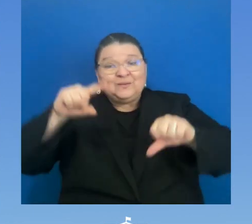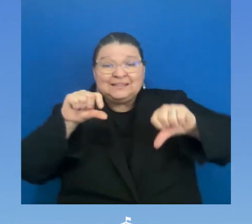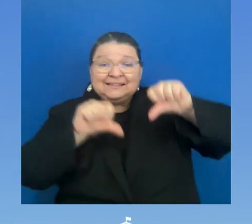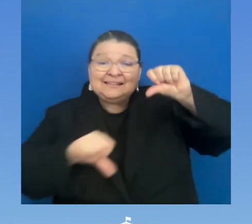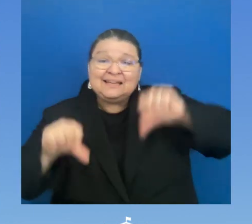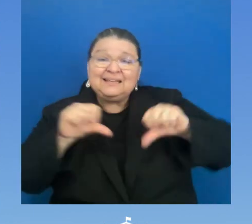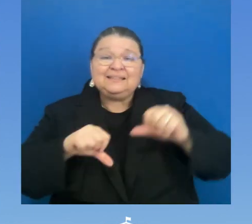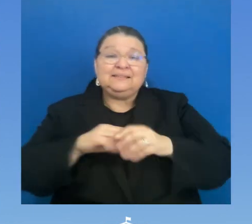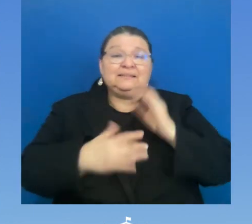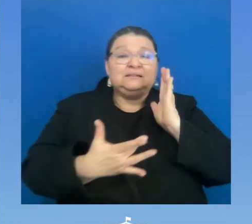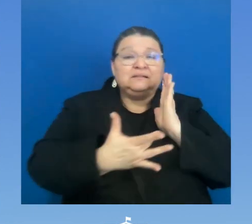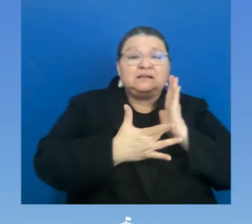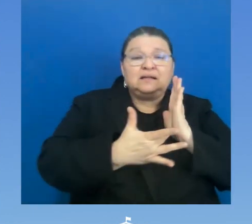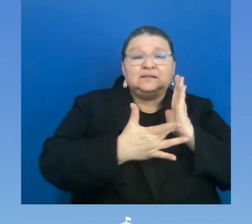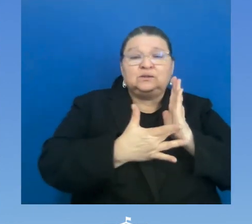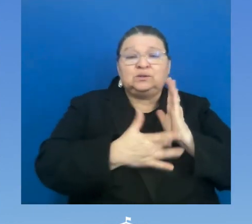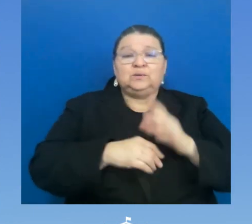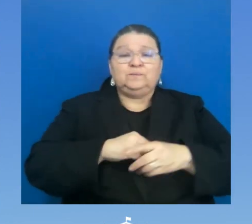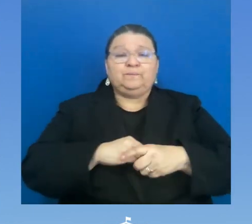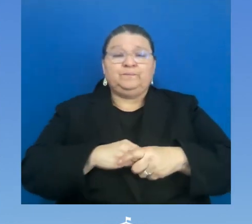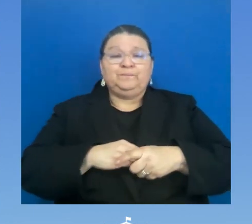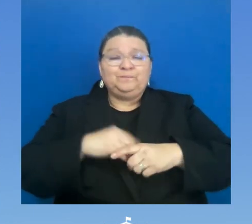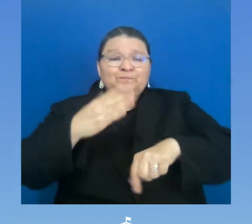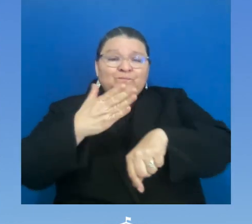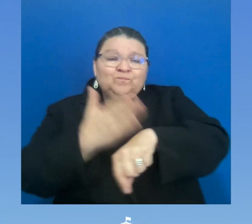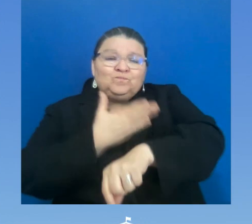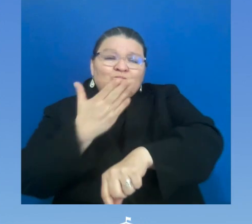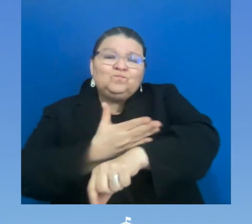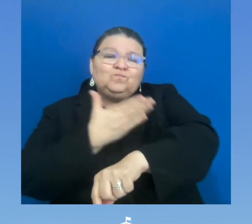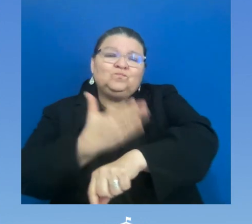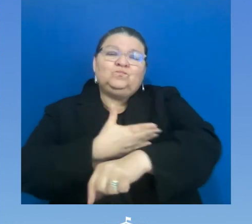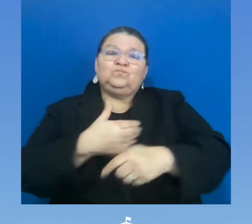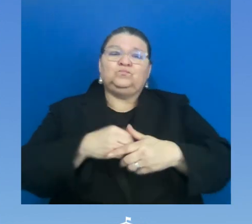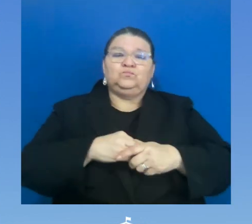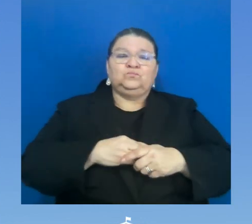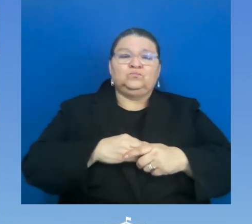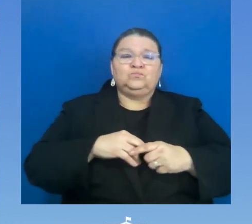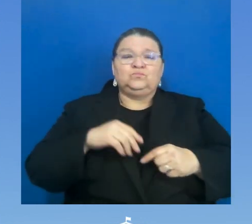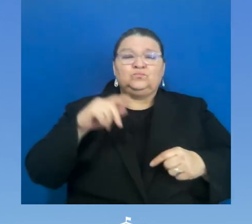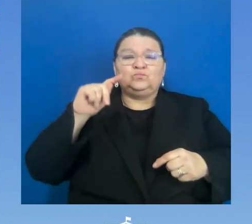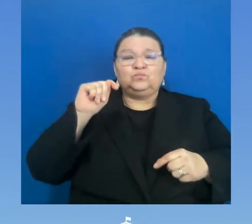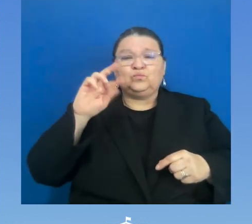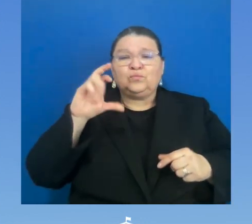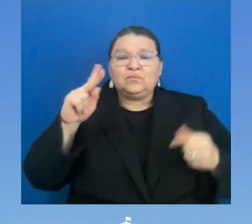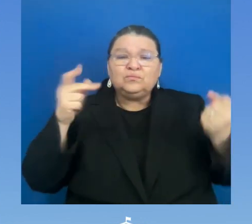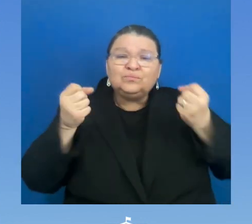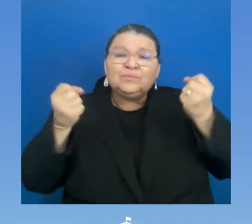in part because our society tells women that some industries are just not for them.